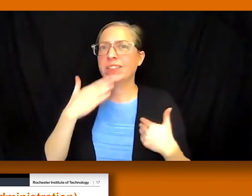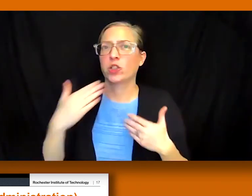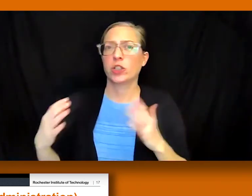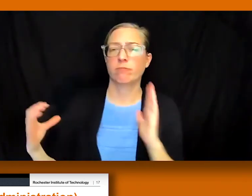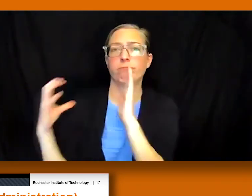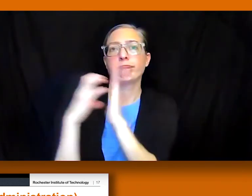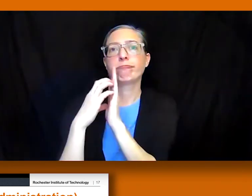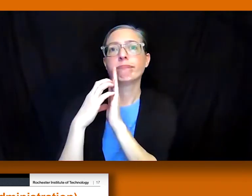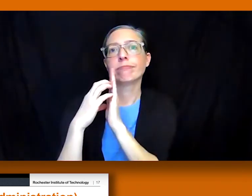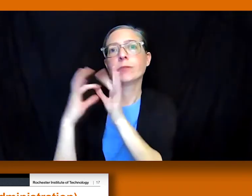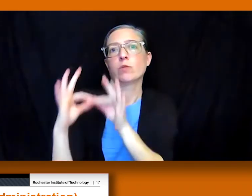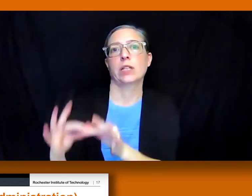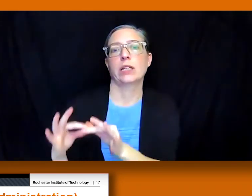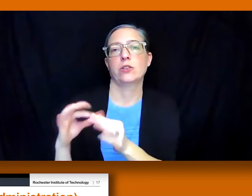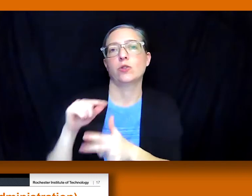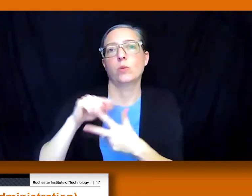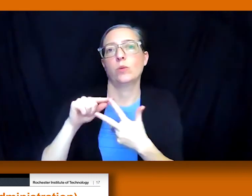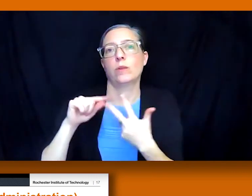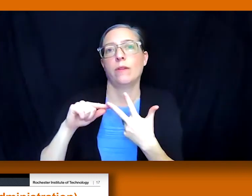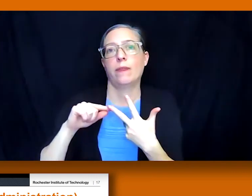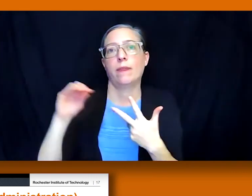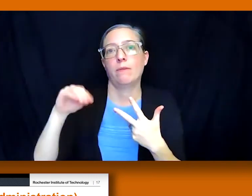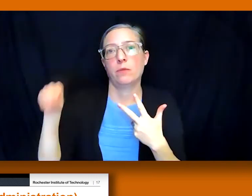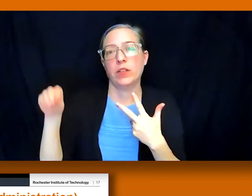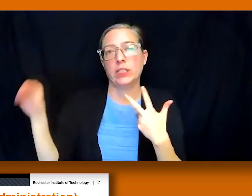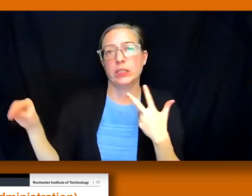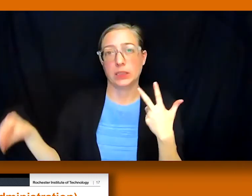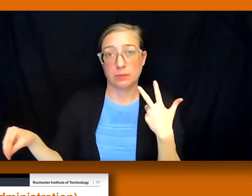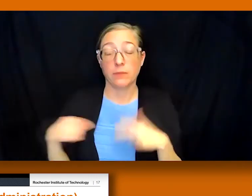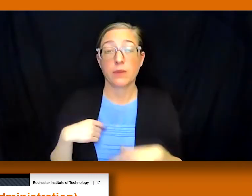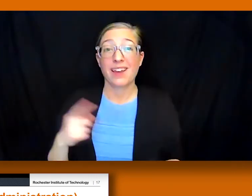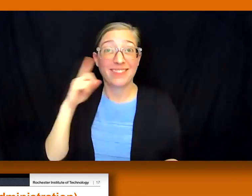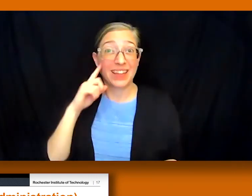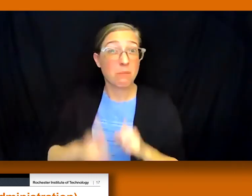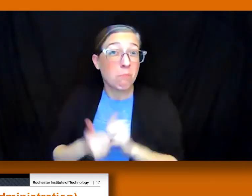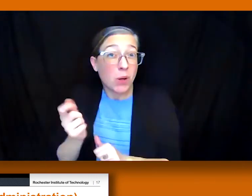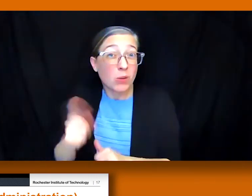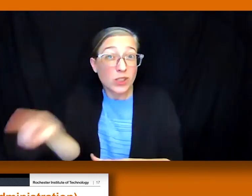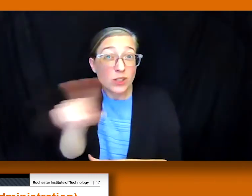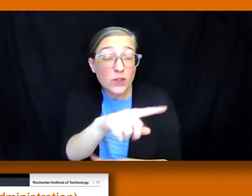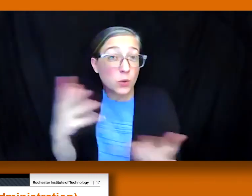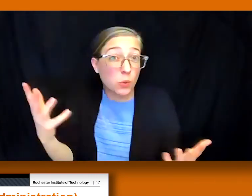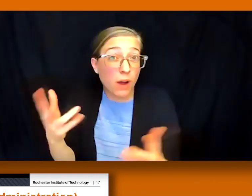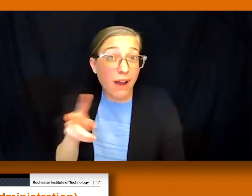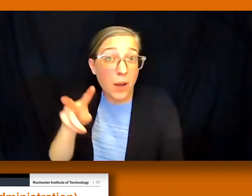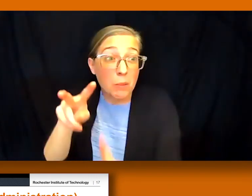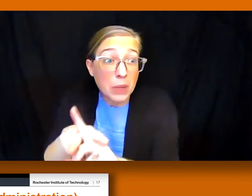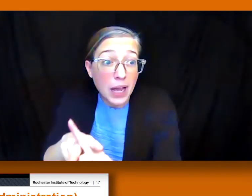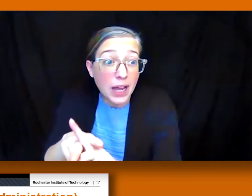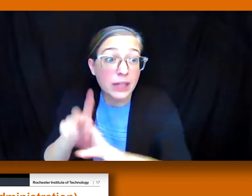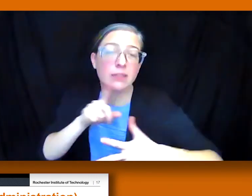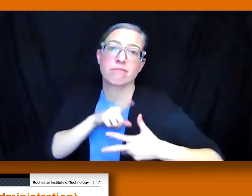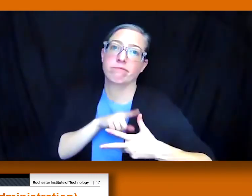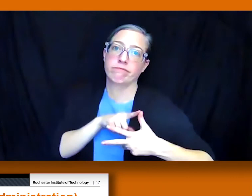But I believe, to most of you, the organized research rate is what will be applied.